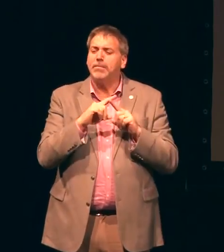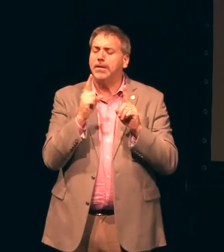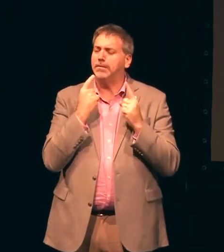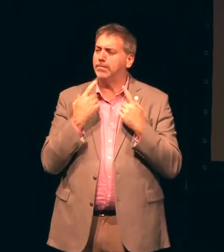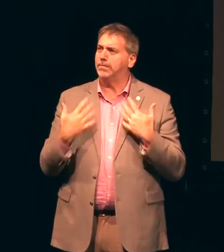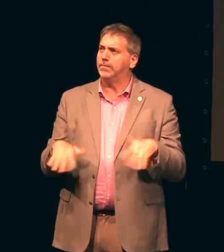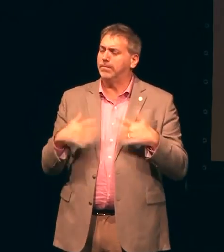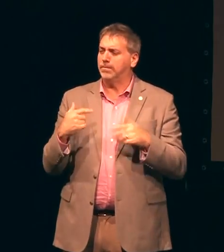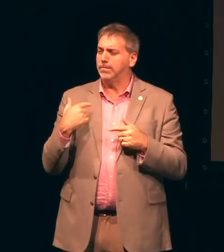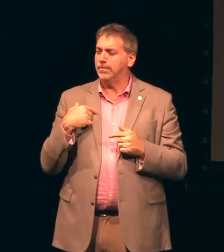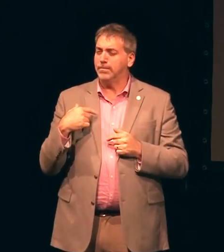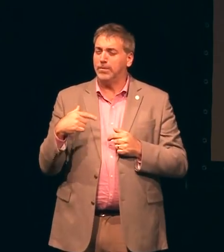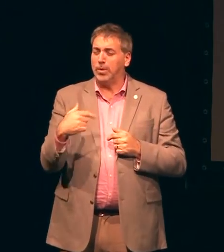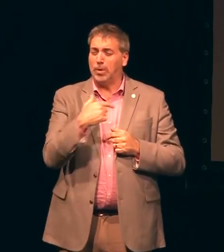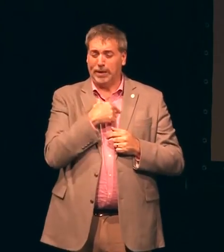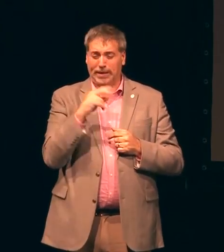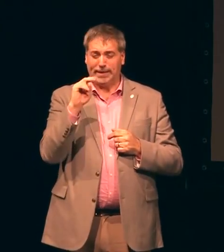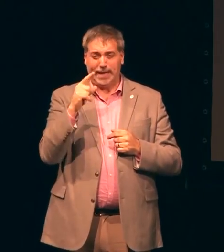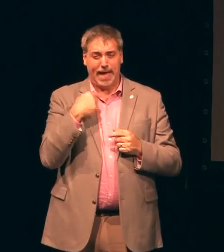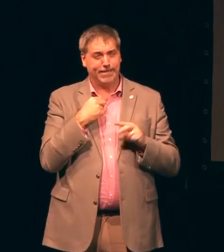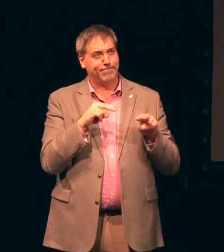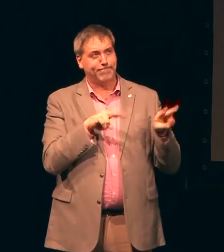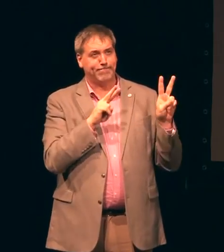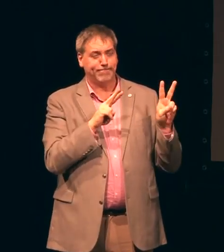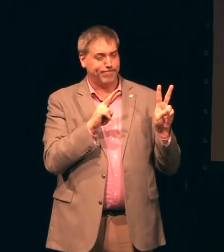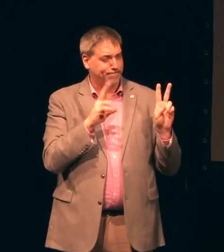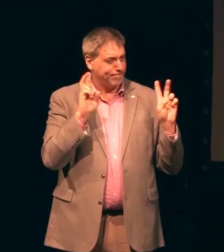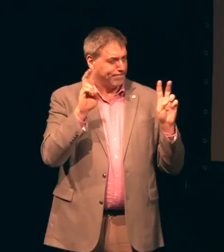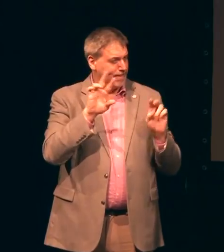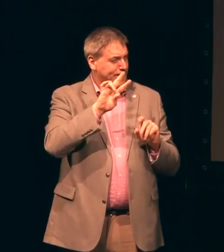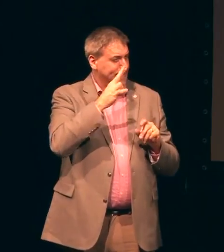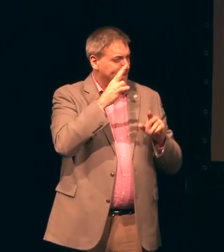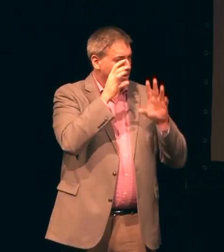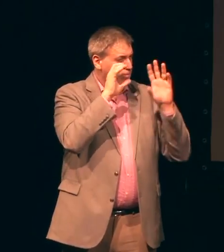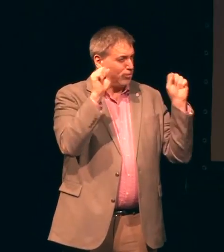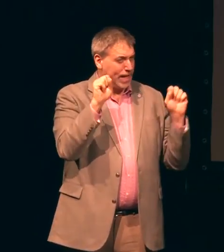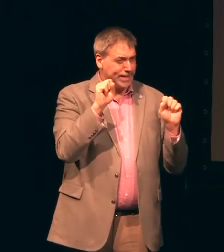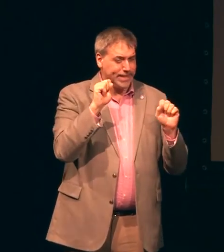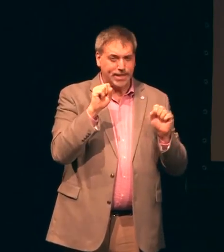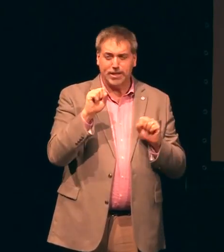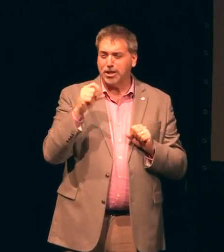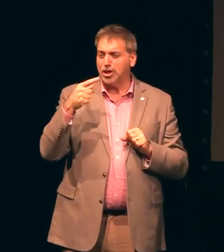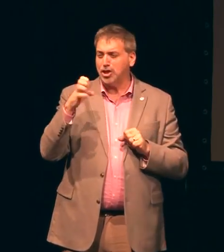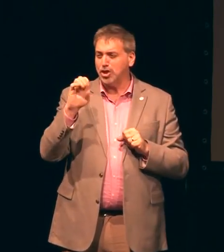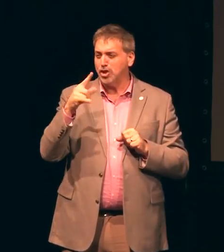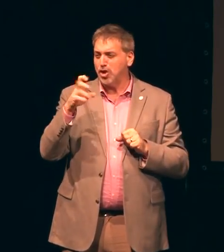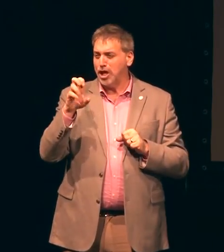show you a slide next t may be difficult to see it clearly but I want you to take a look at the 7th